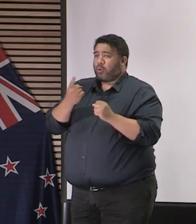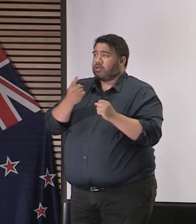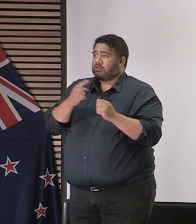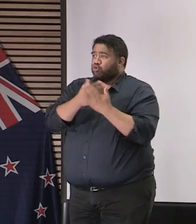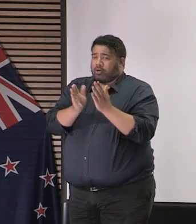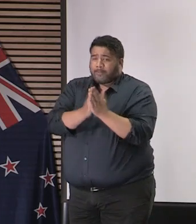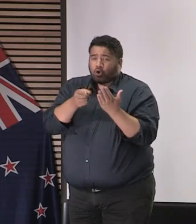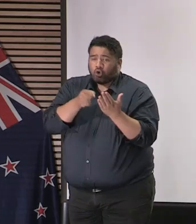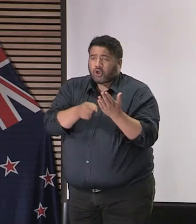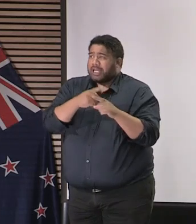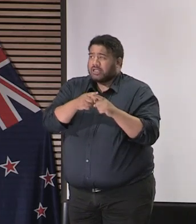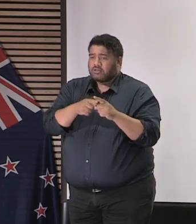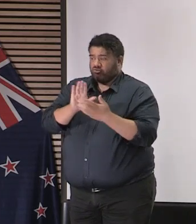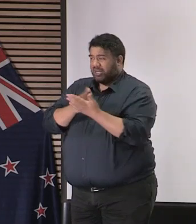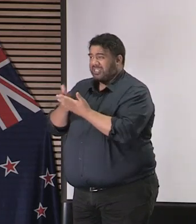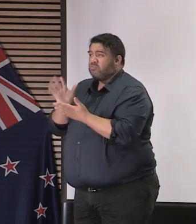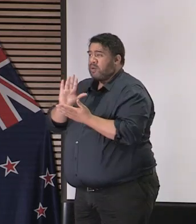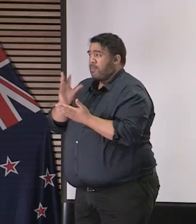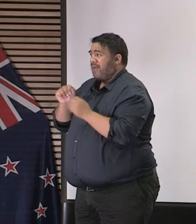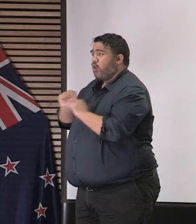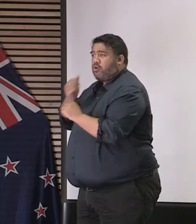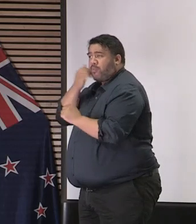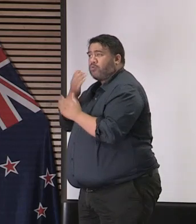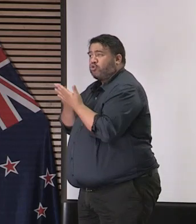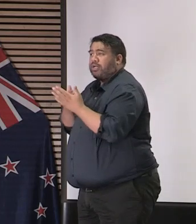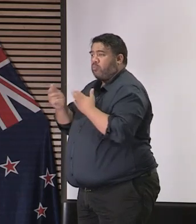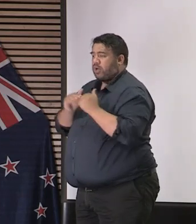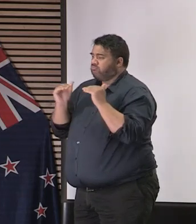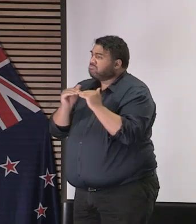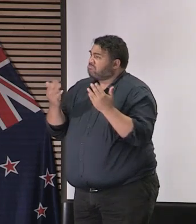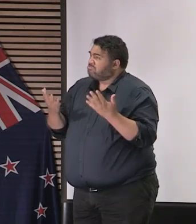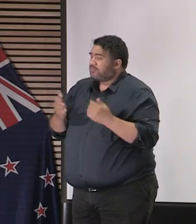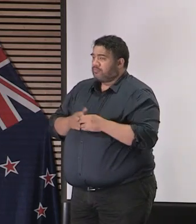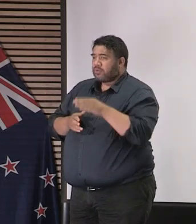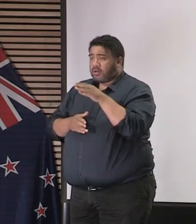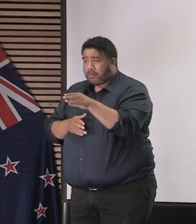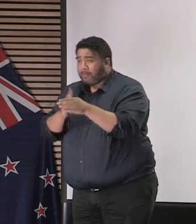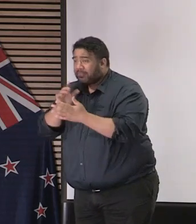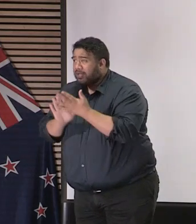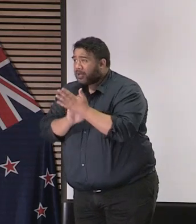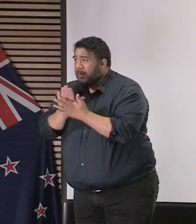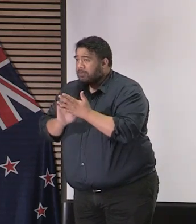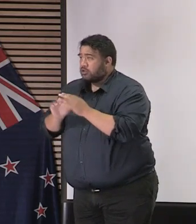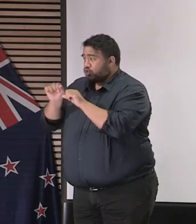productet. For example if you look at a story book for example, you might get a different story book in Te Reo